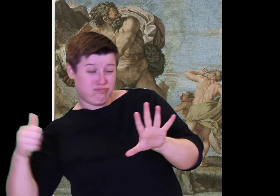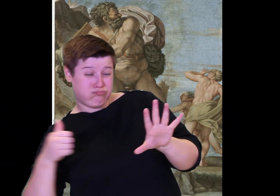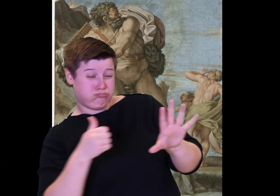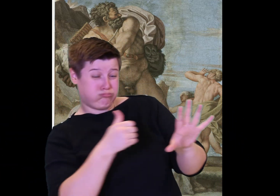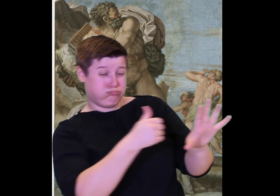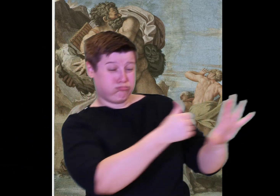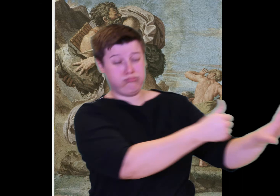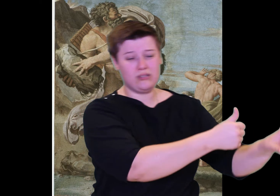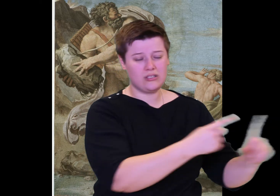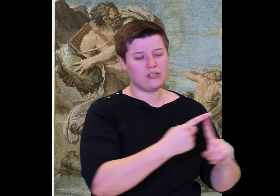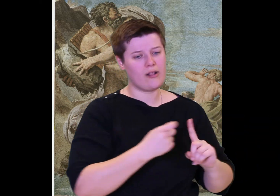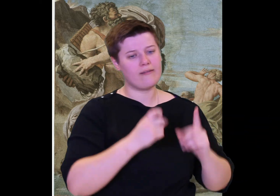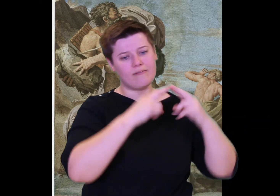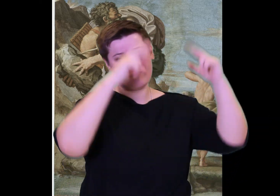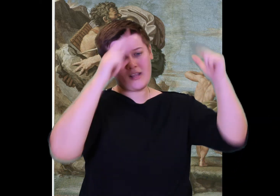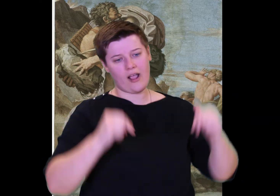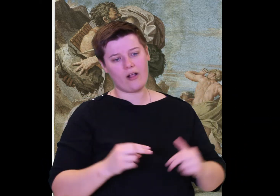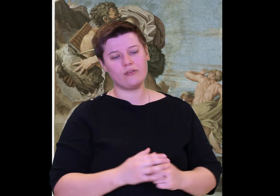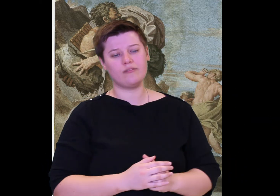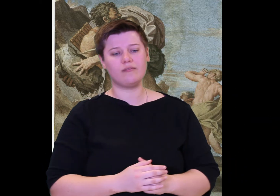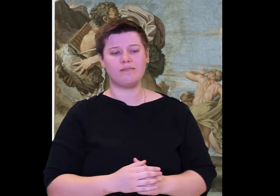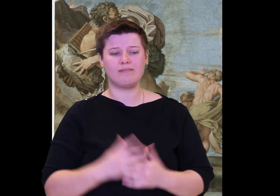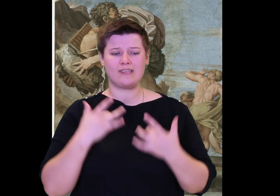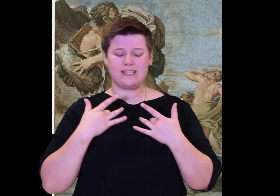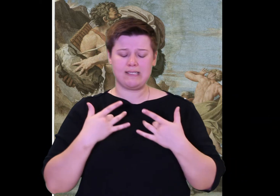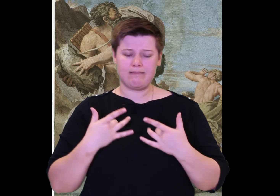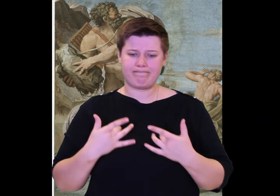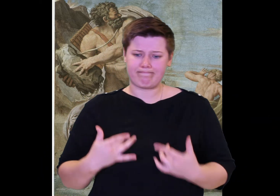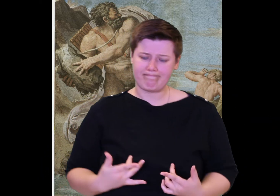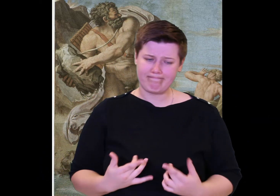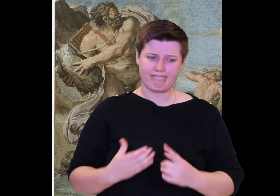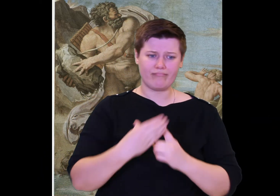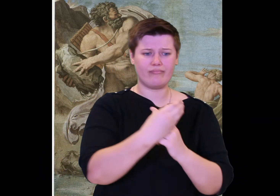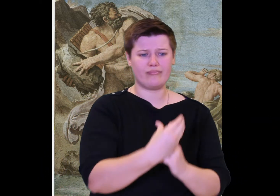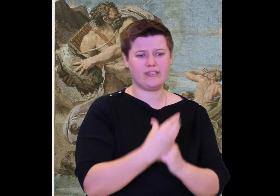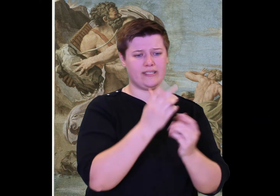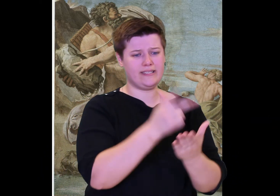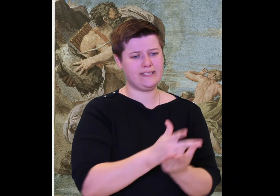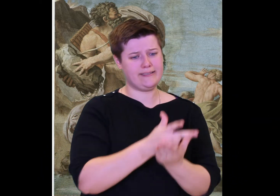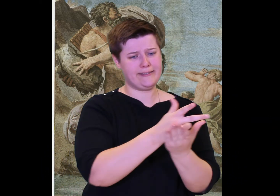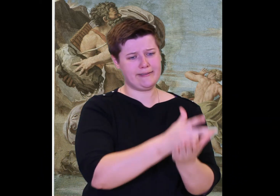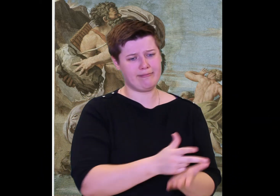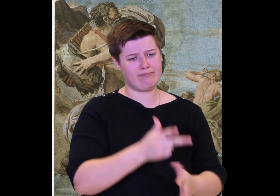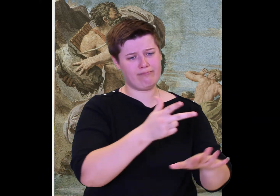It is not right for me to help convey a man so deeply hated by the gods.